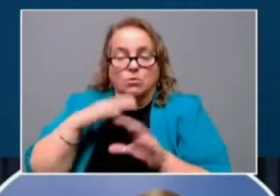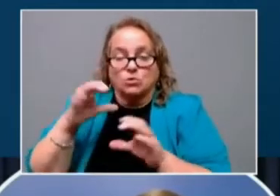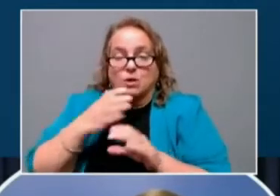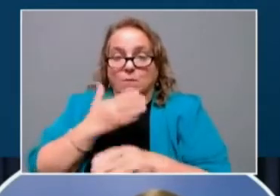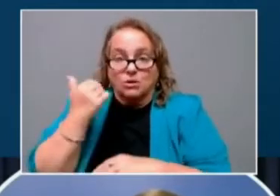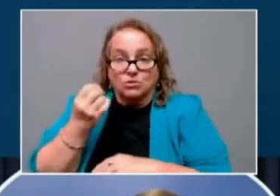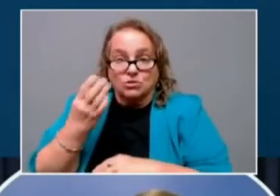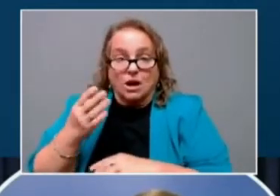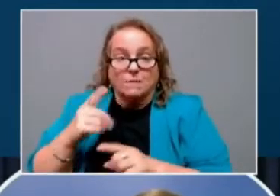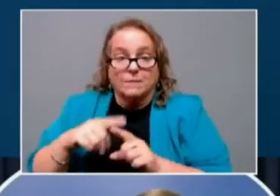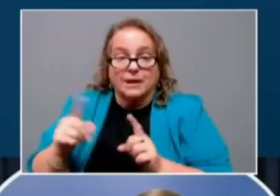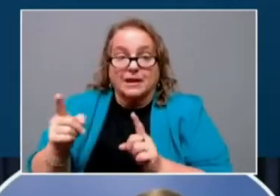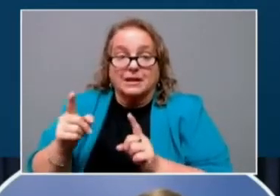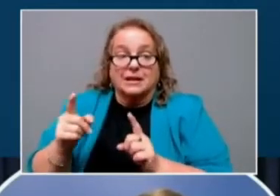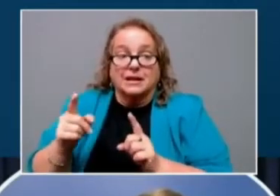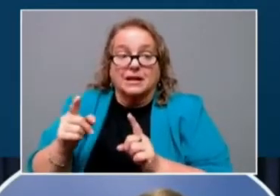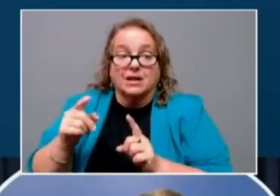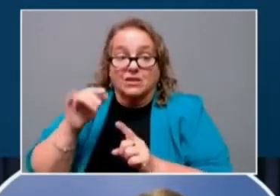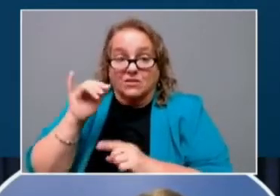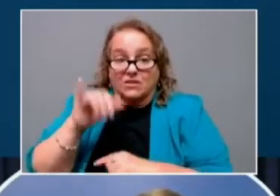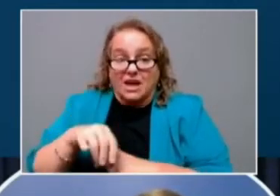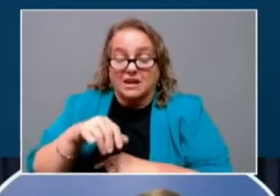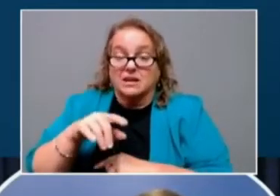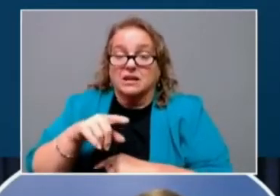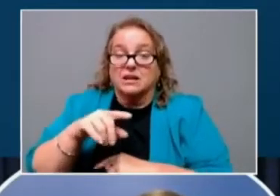that haven't gotten any form of vaccination in that age group are the